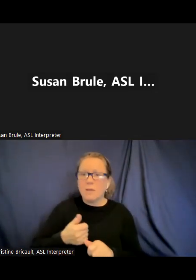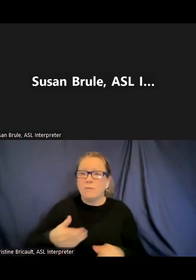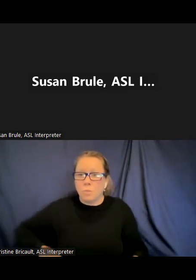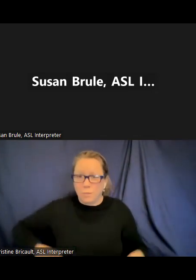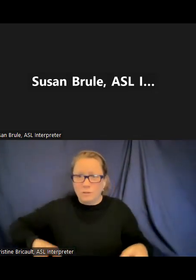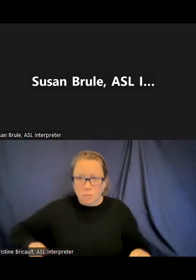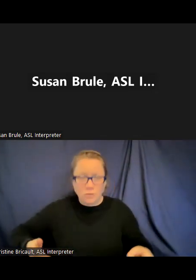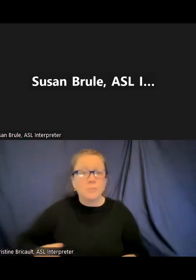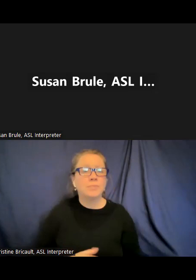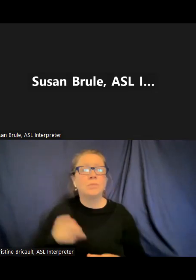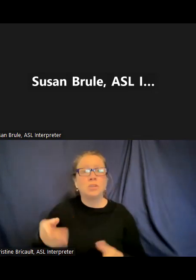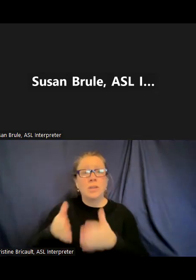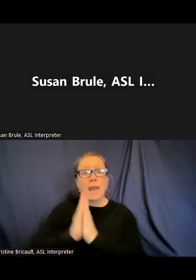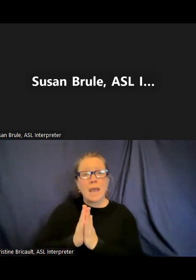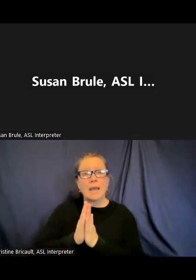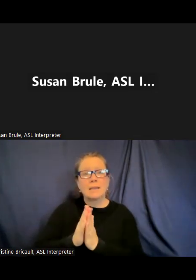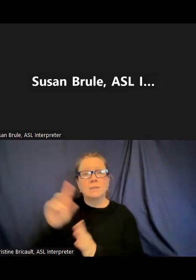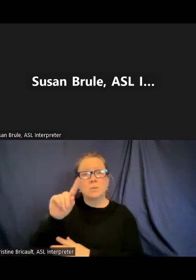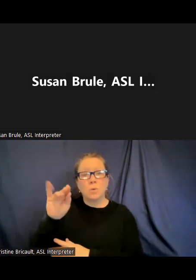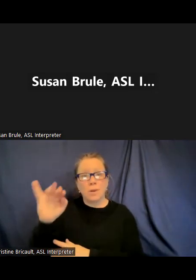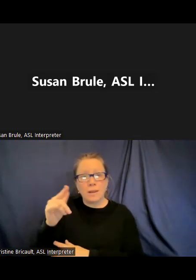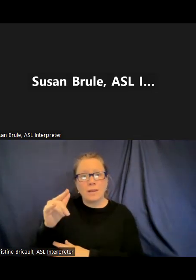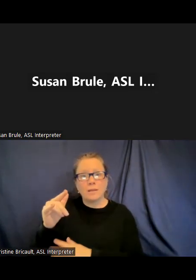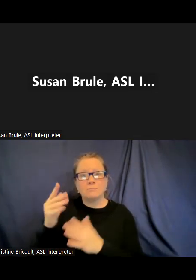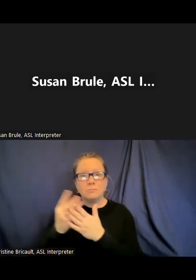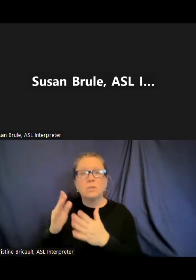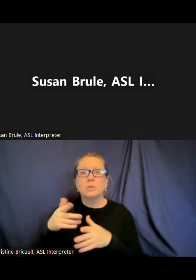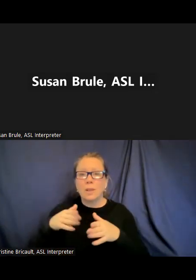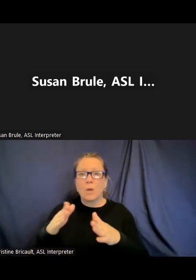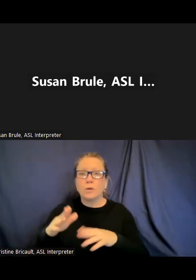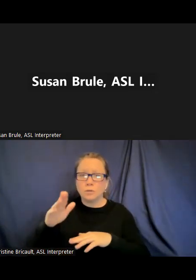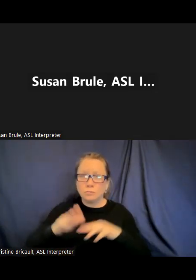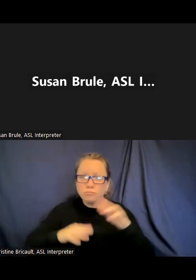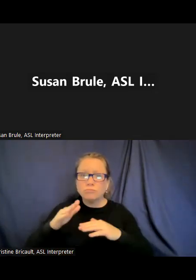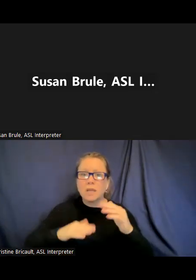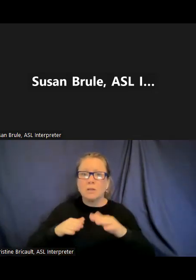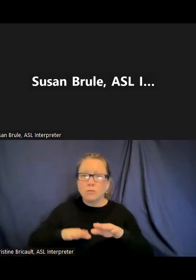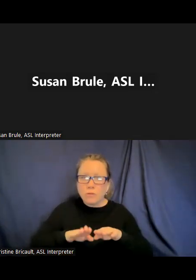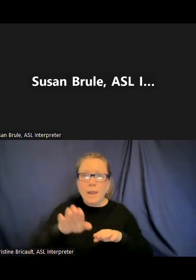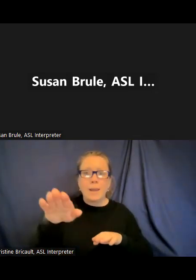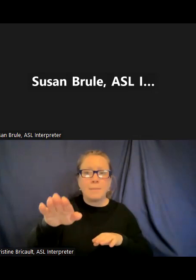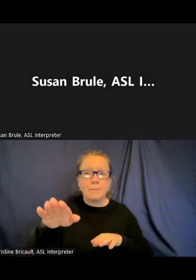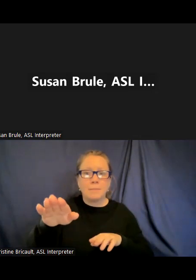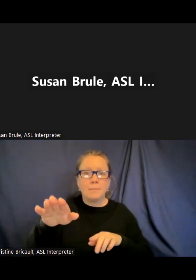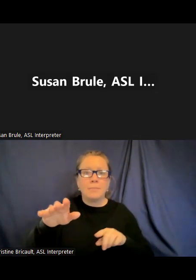She requests a zoning variance to allow her to build a ramp into her home that would extend five feet into the front setback.